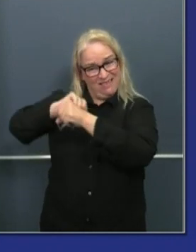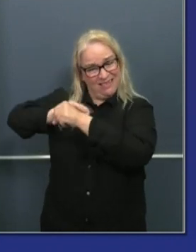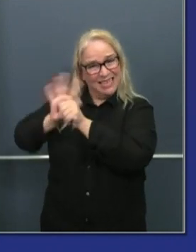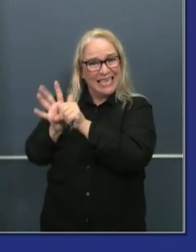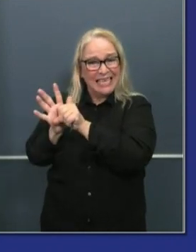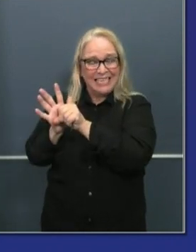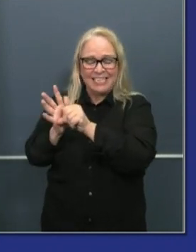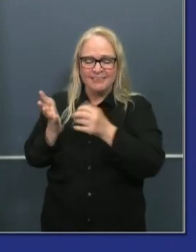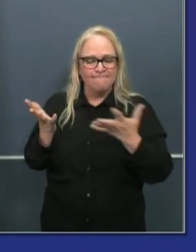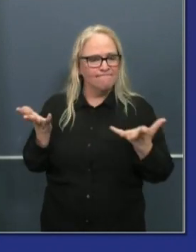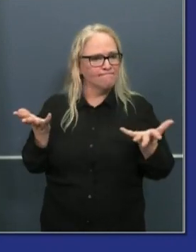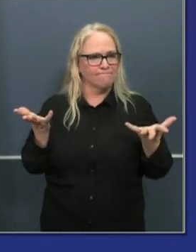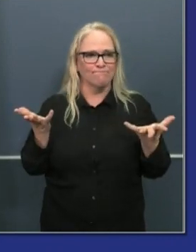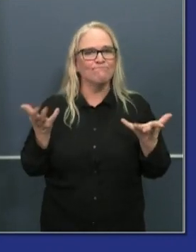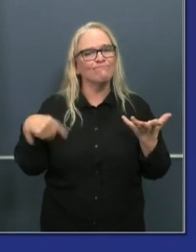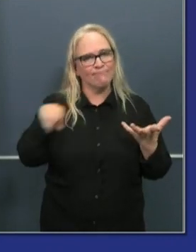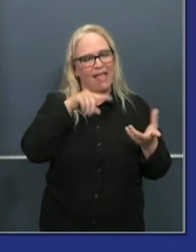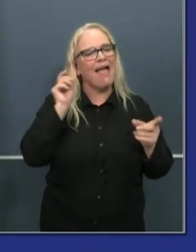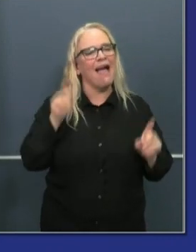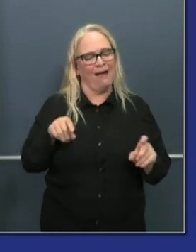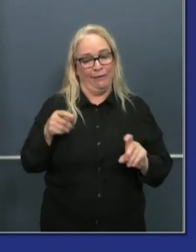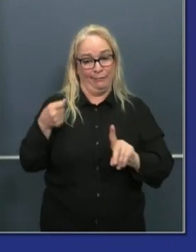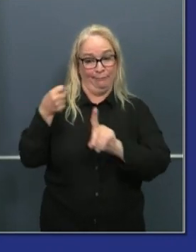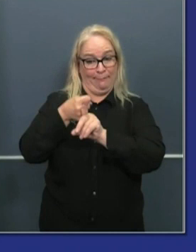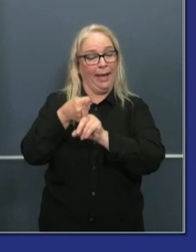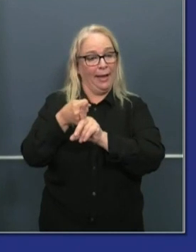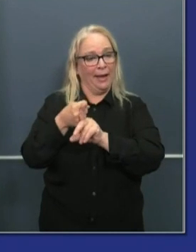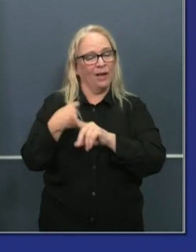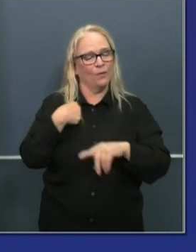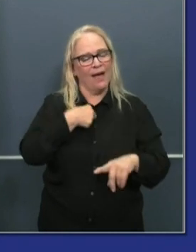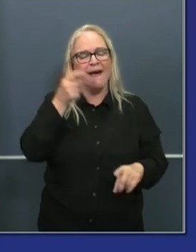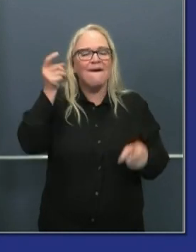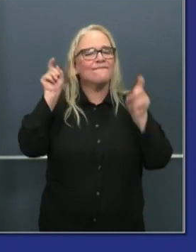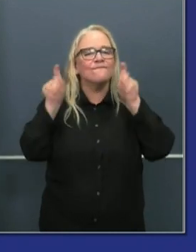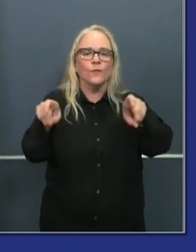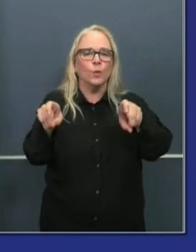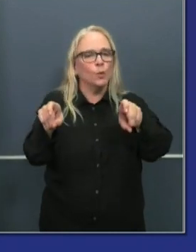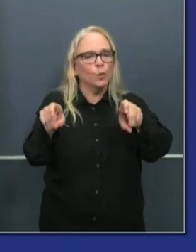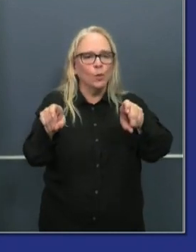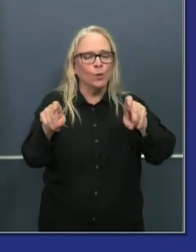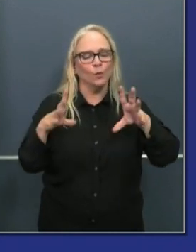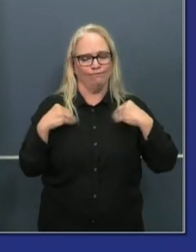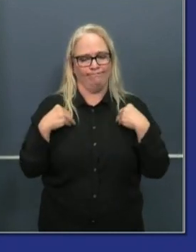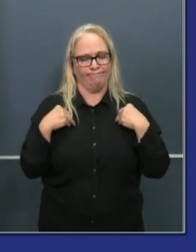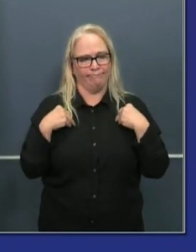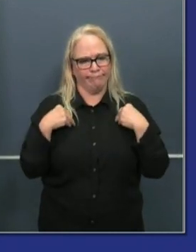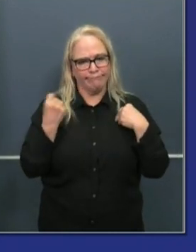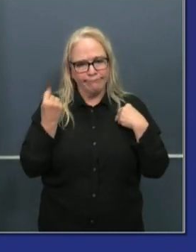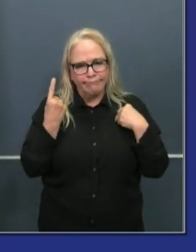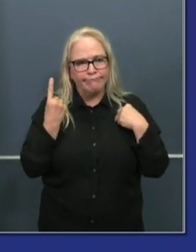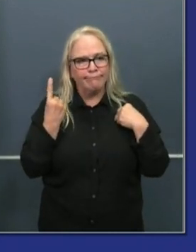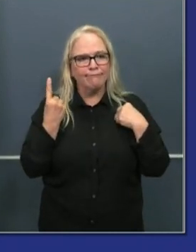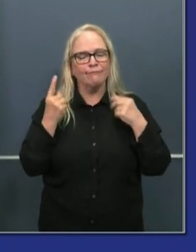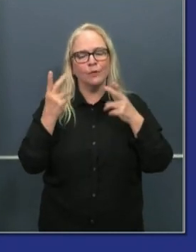IN A COVID-19 ENVIRONMENT CAN BE EXPRESSED A LITTLE BIT DIFFERENTLY WITH CONSIDERATION OF OUR INDEPENDENCE AGAIN FROM